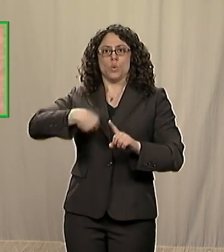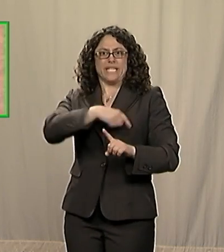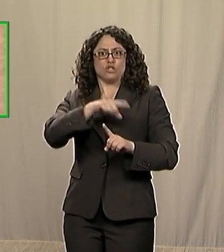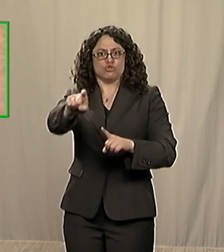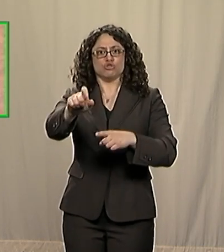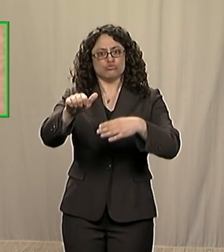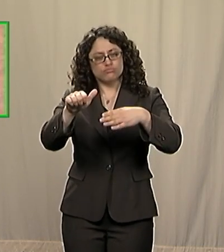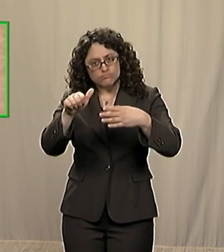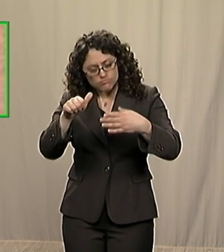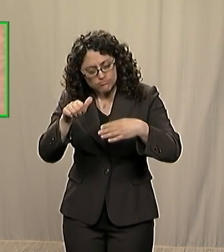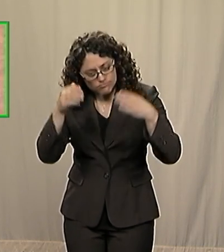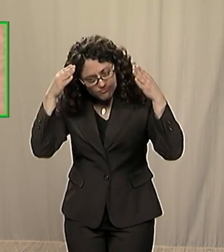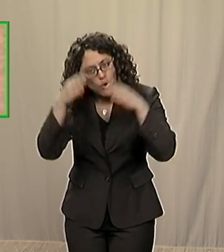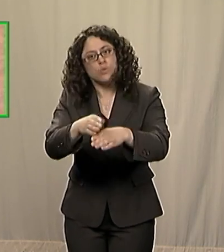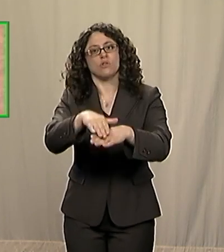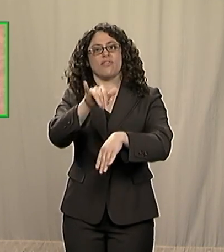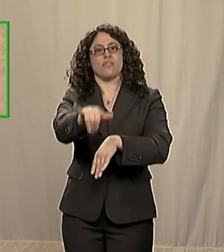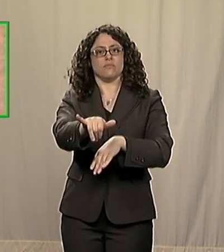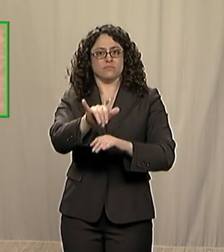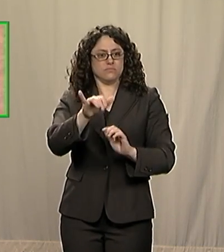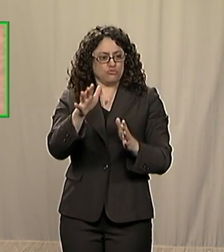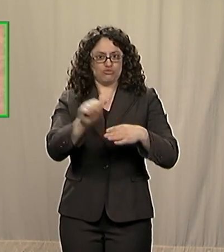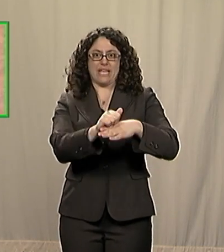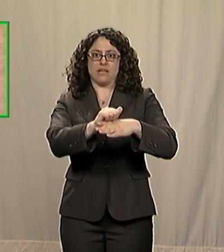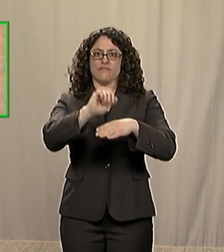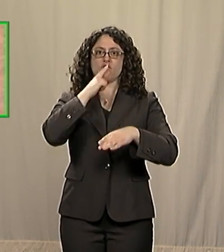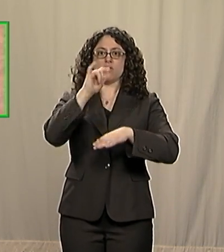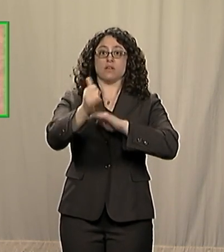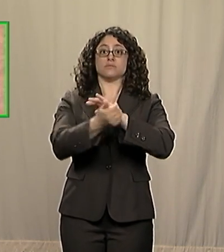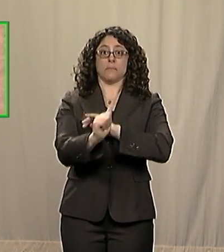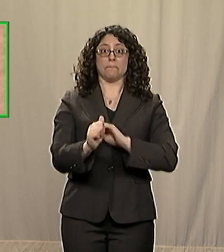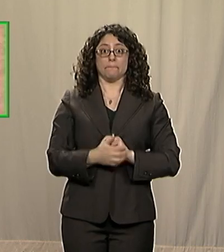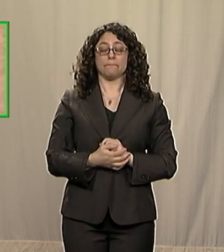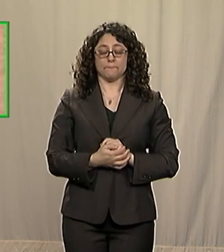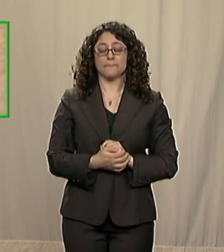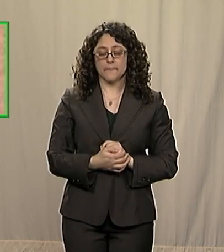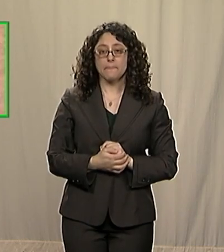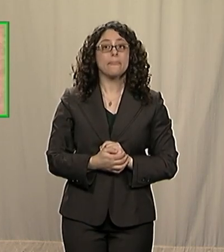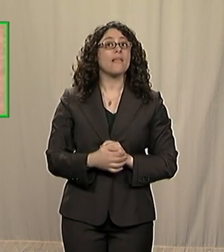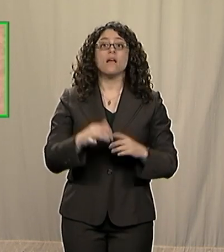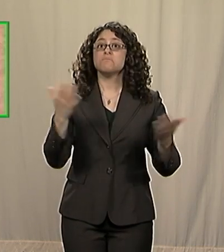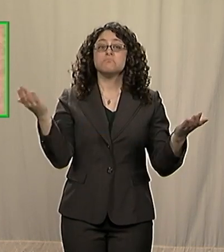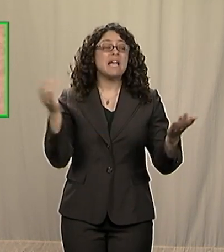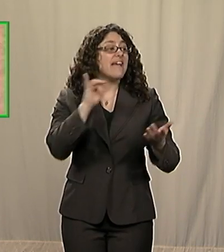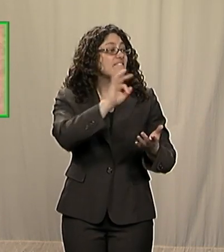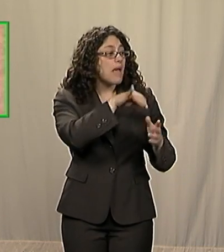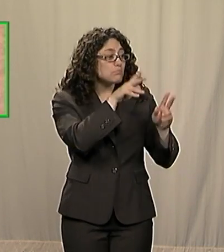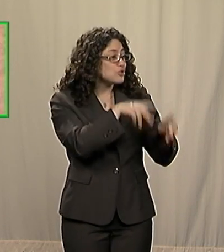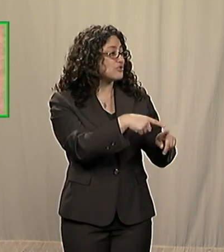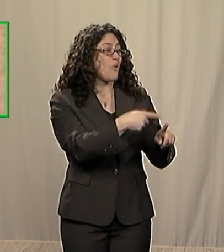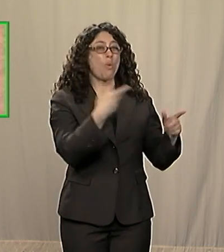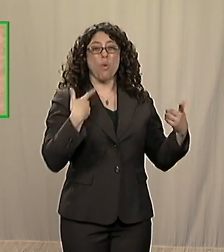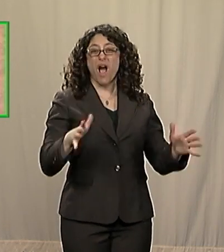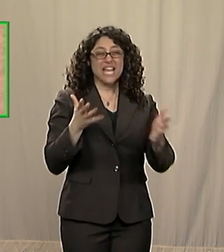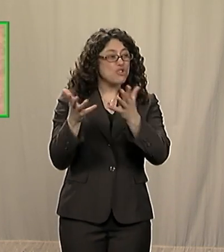and having that skill set be important. Or if it's someone who's not interested in communicating and interacting with people that way,